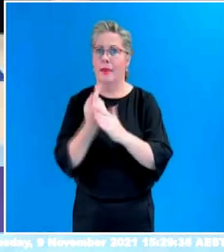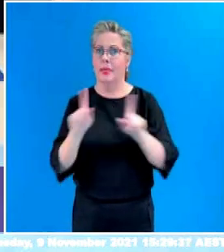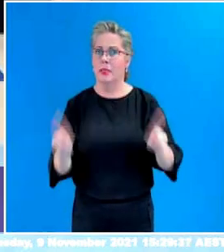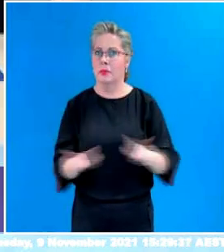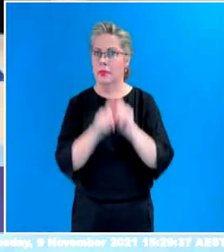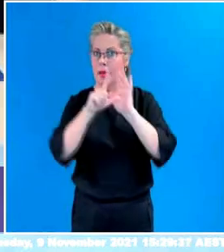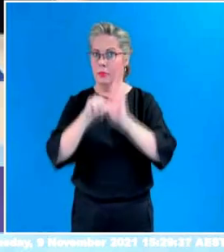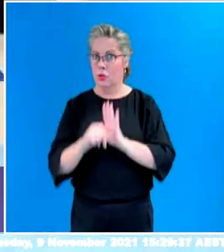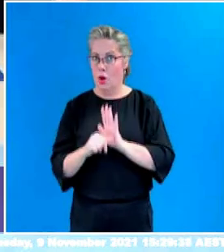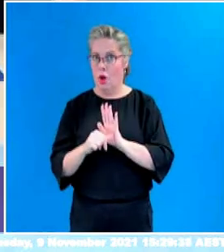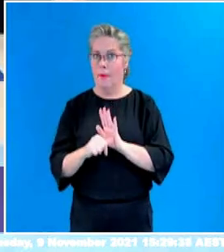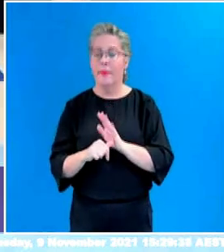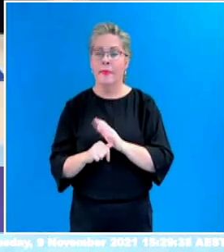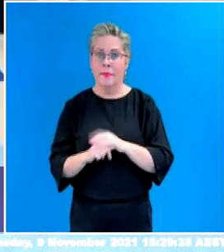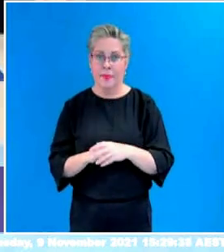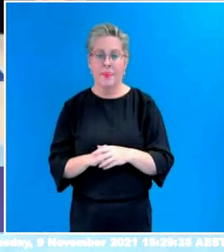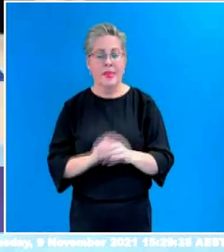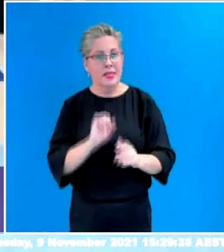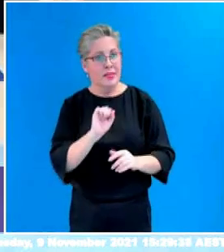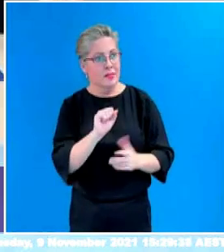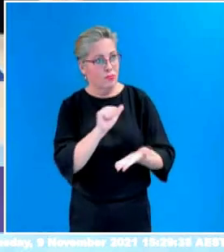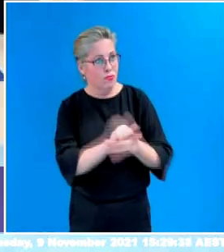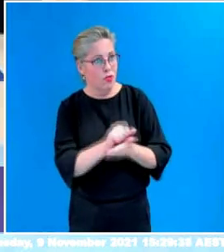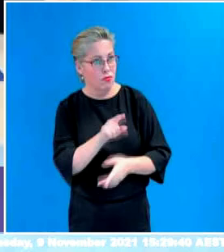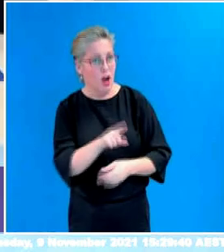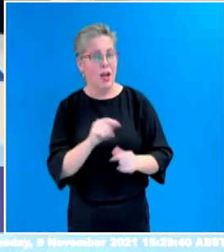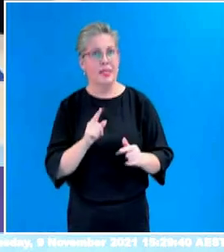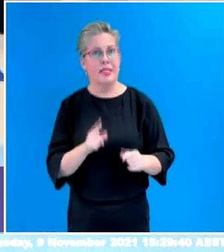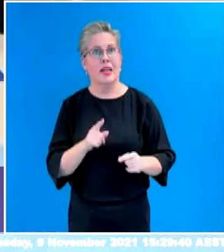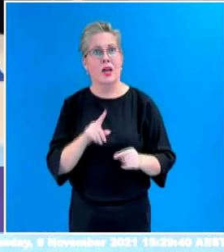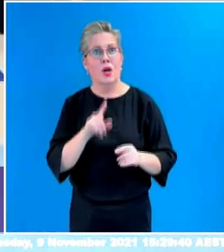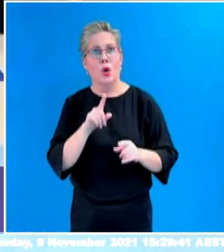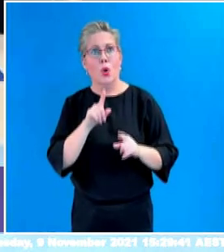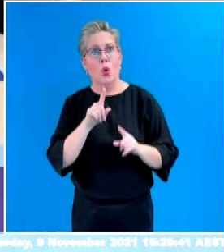a claim for other grounds of discrimination, not to address intersectionality.